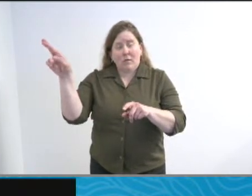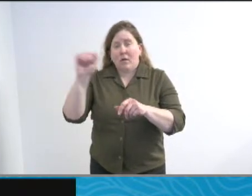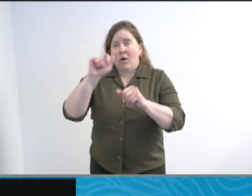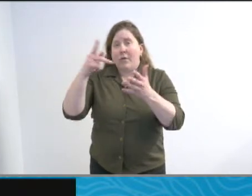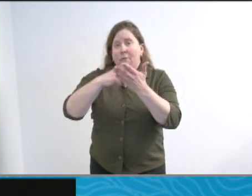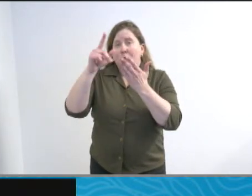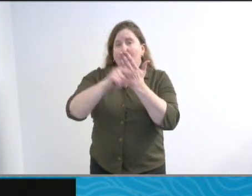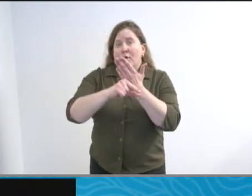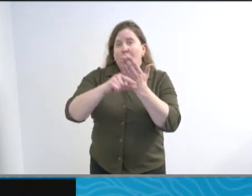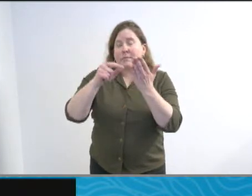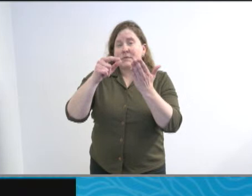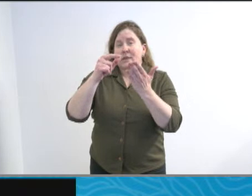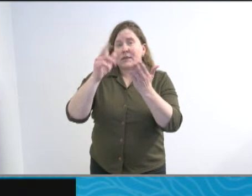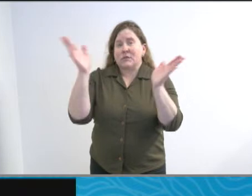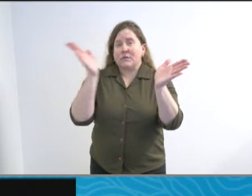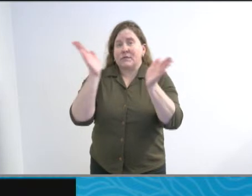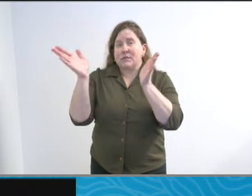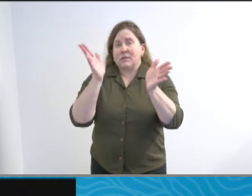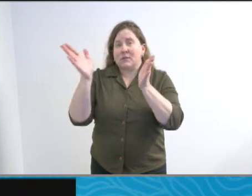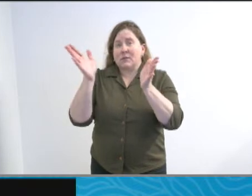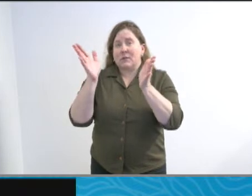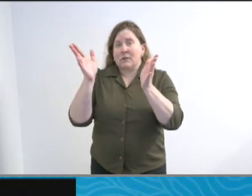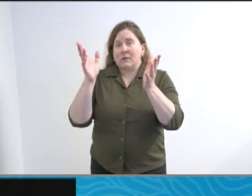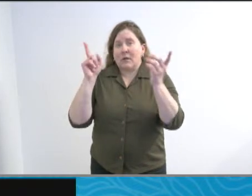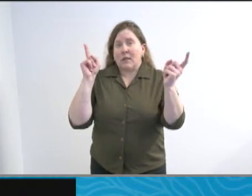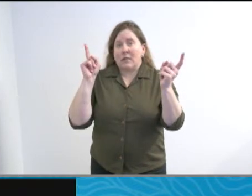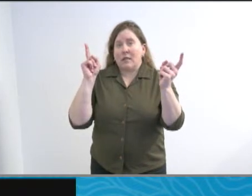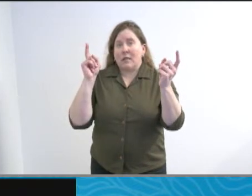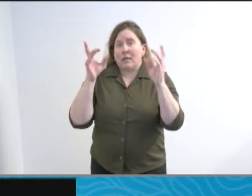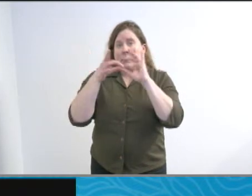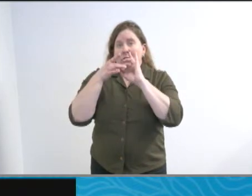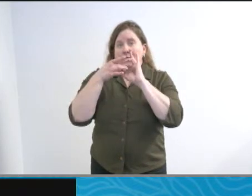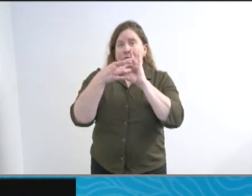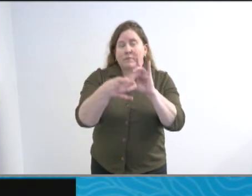with goal one, goal two, and priority initiative. And when you look at the left,